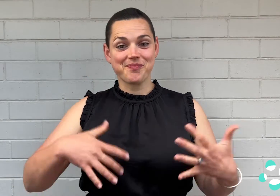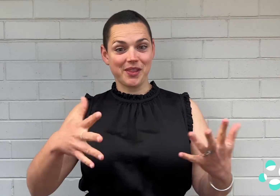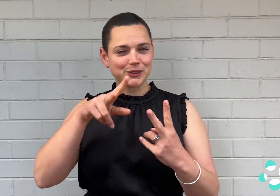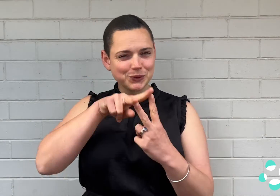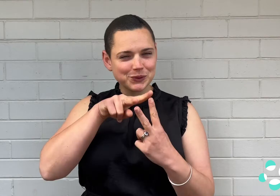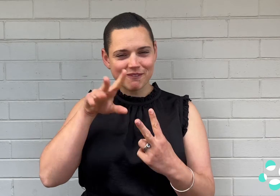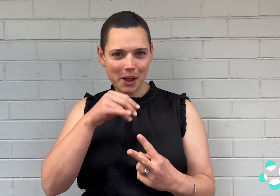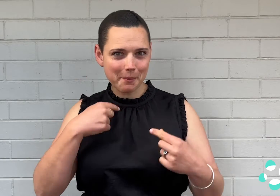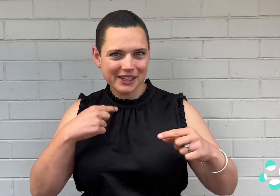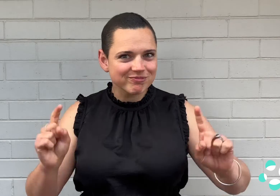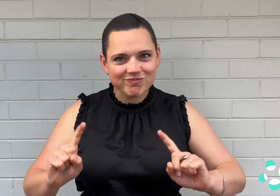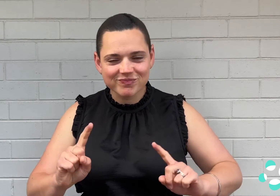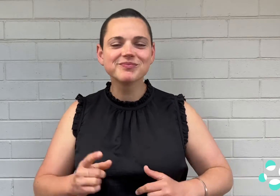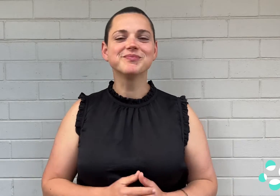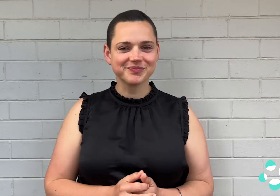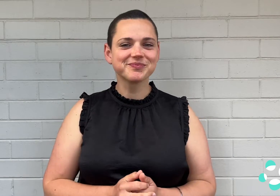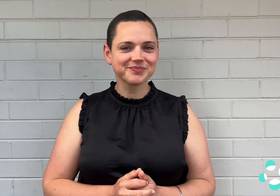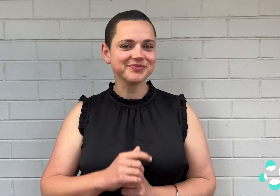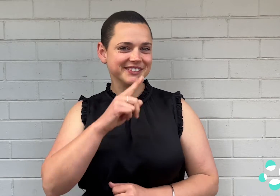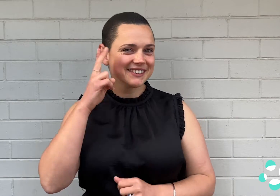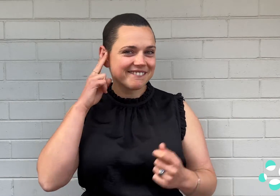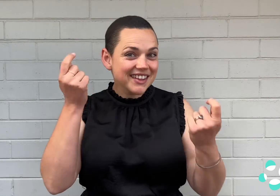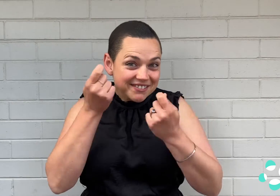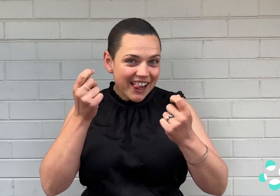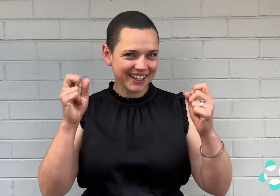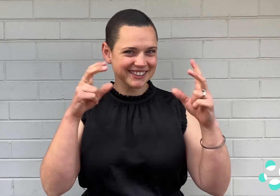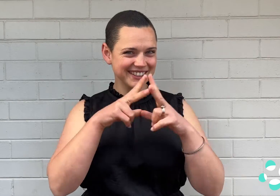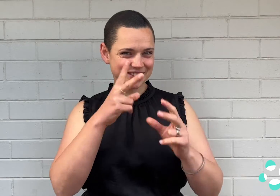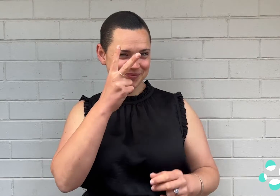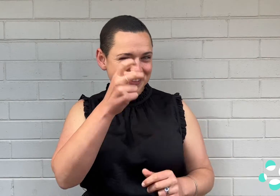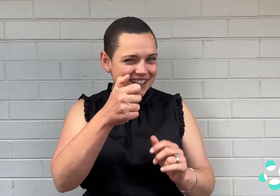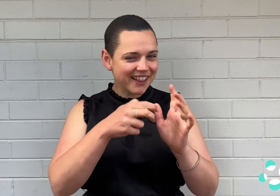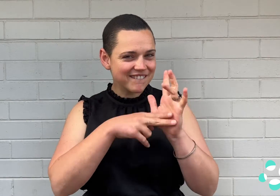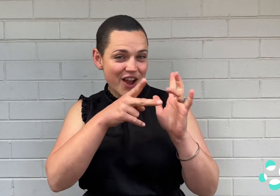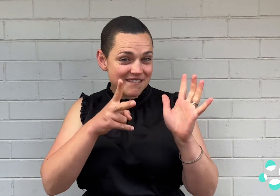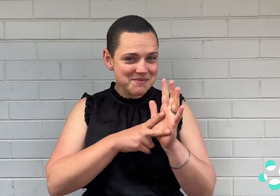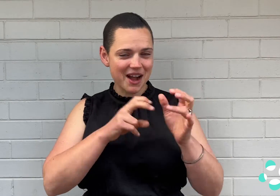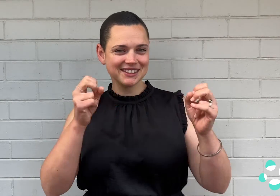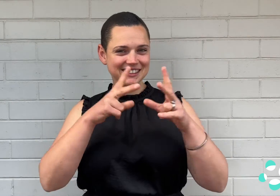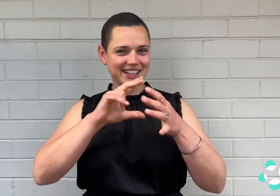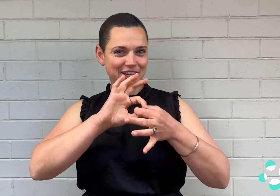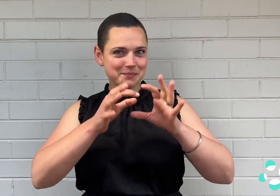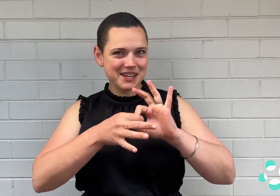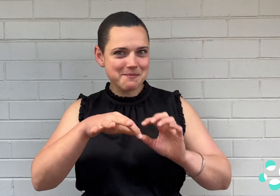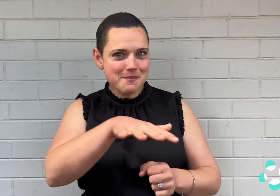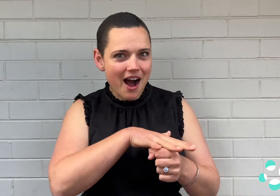So the two things from me is; the Deaf Festival in Sydney on the 26 November at Olympic Park.